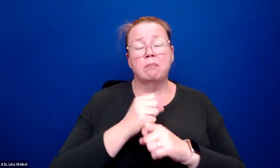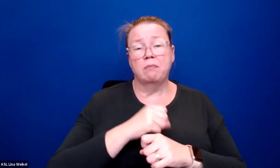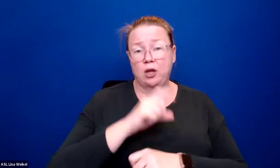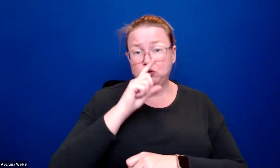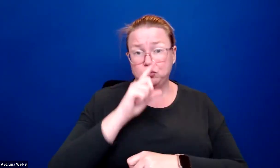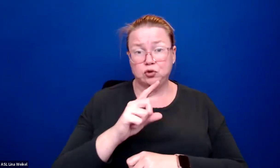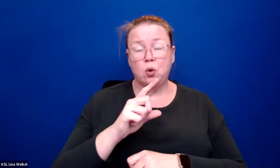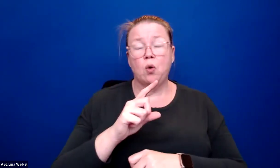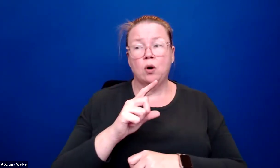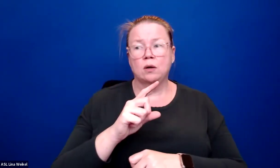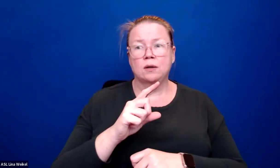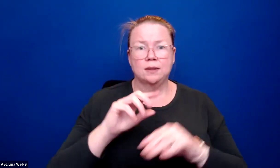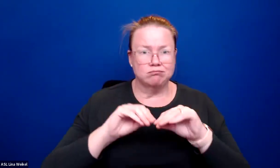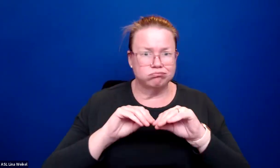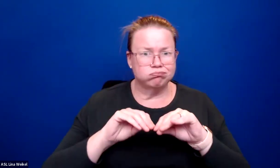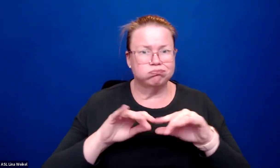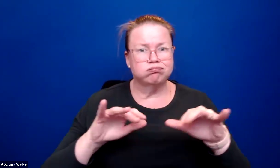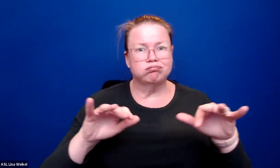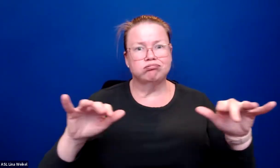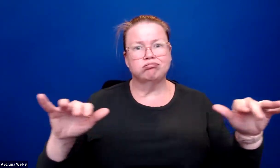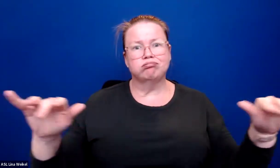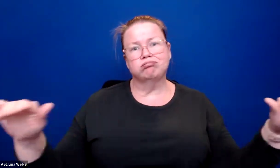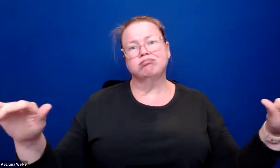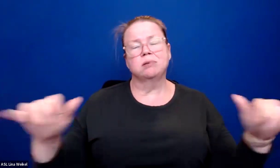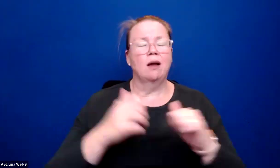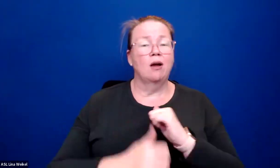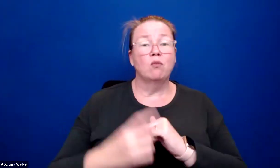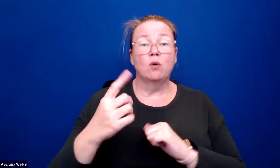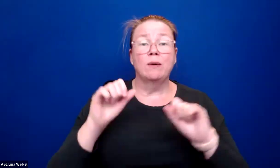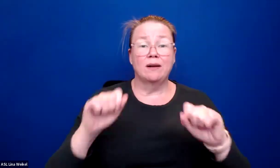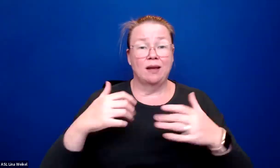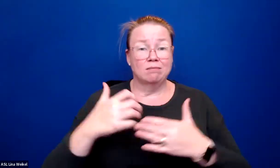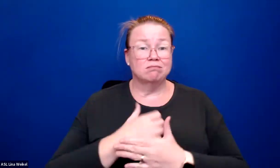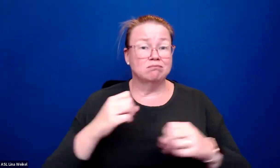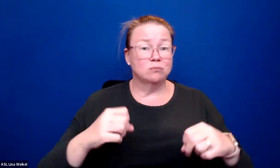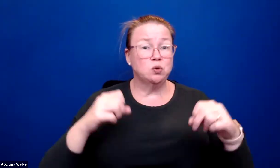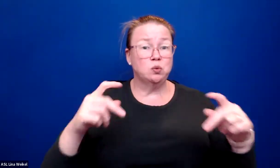Elissa w/ APRIL: you know it's disseminated far and wide. So everyone has an opportunity to